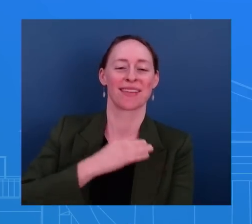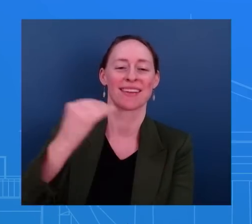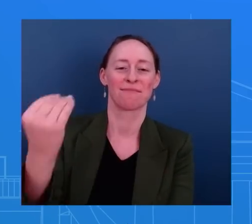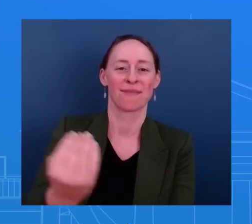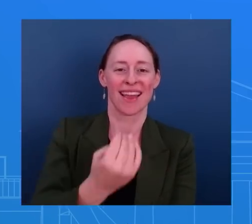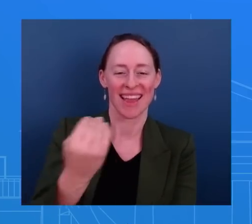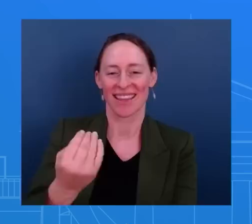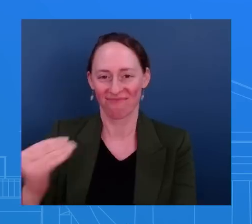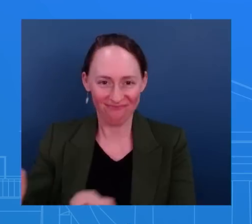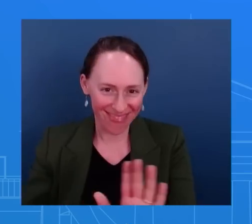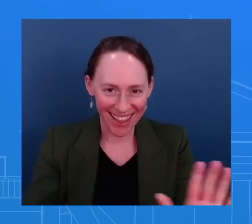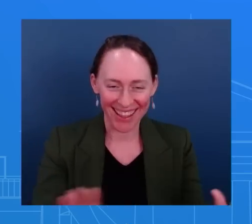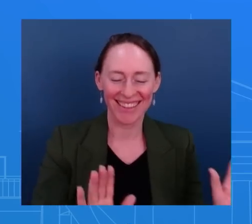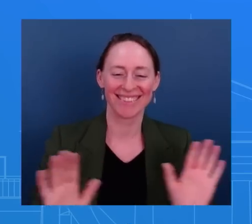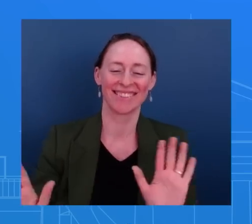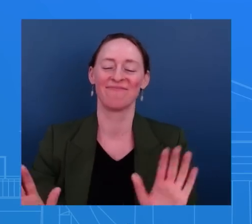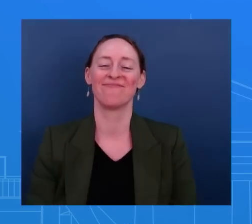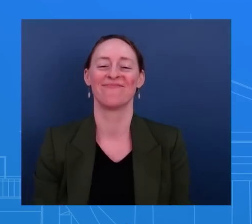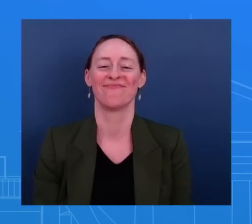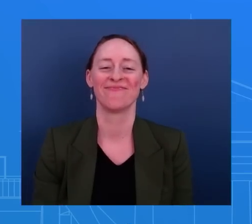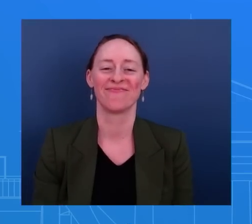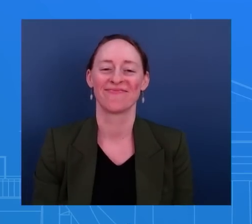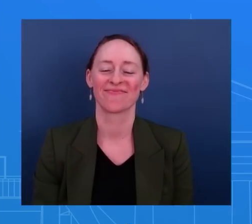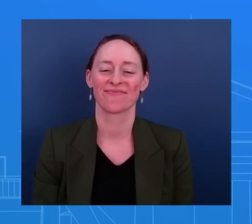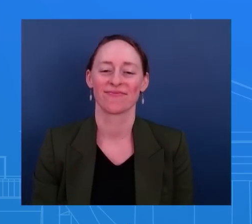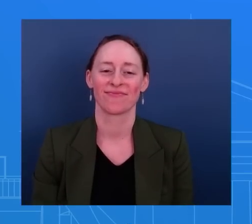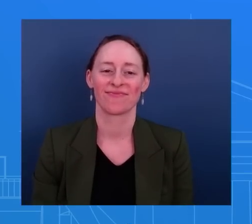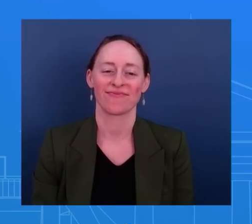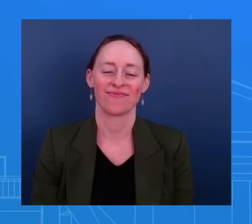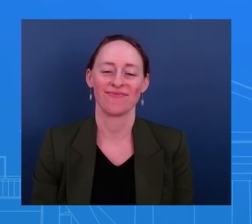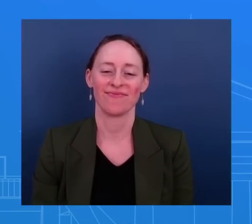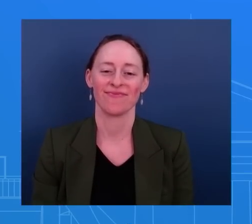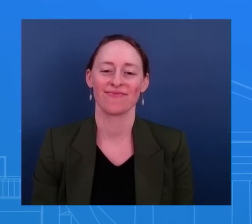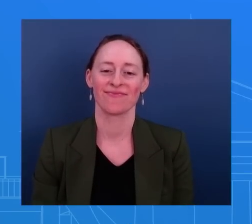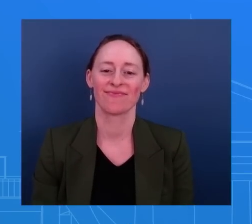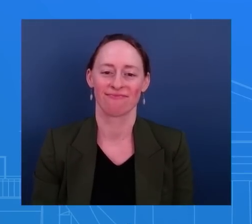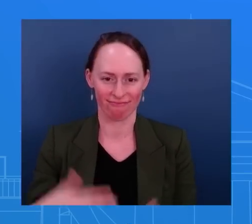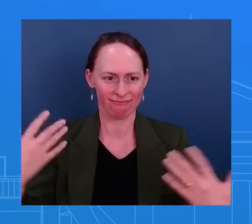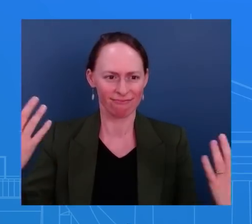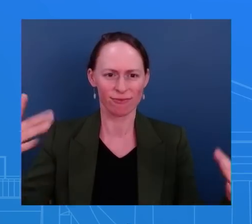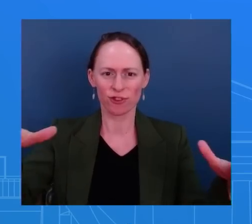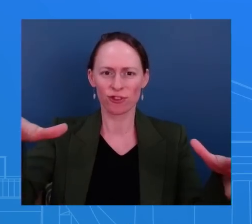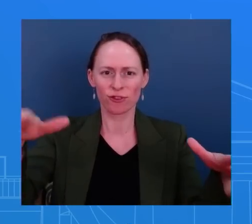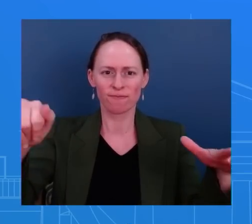The Press: Hi. Ms. Jean-Pierre: A lot of empty seats back there, I see. It's August.